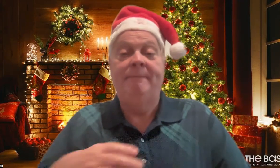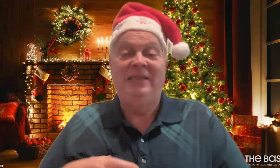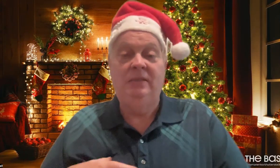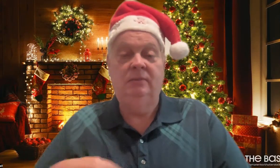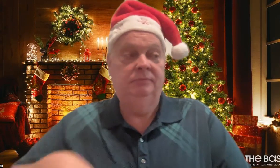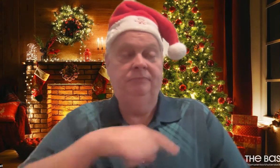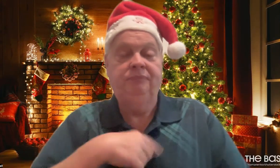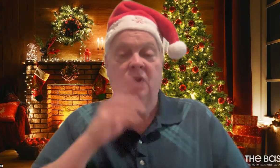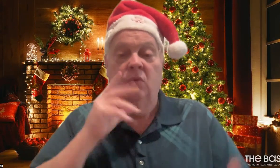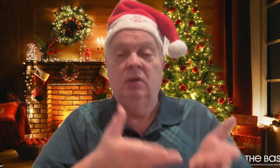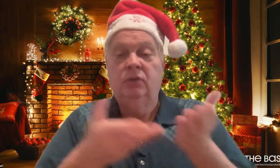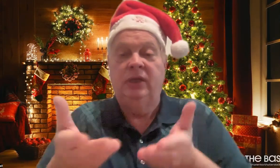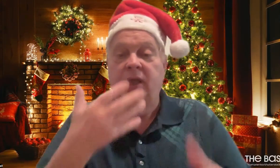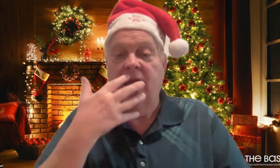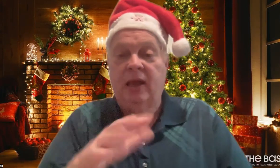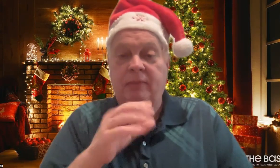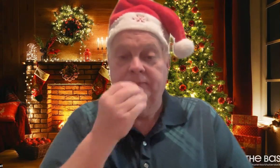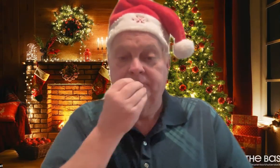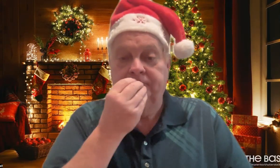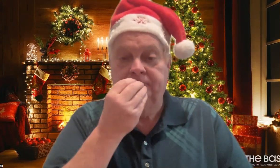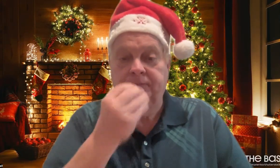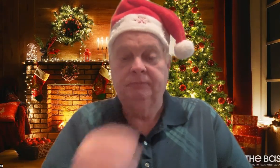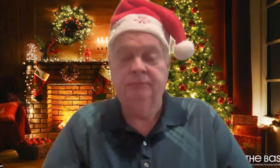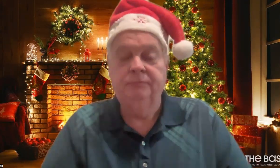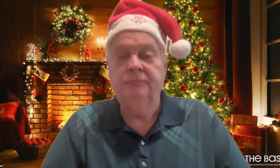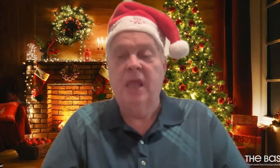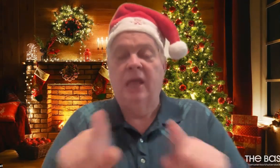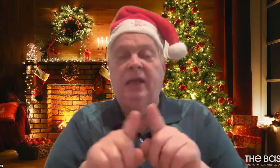Our committee members will be bringing some hot food,